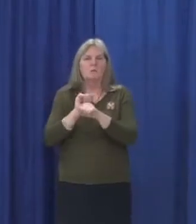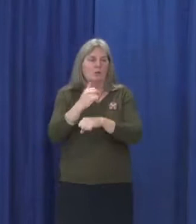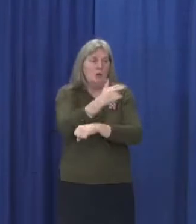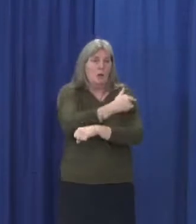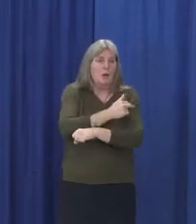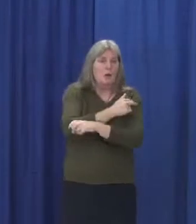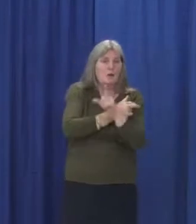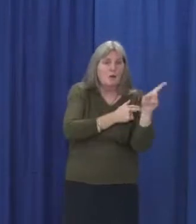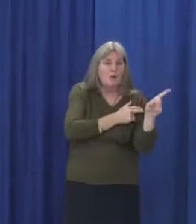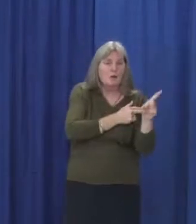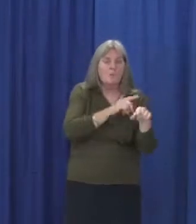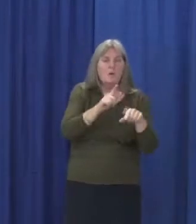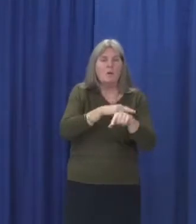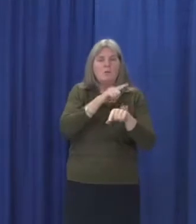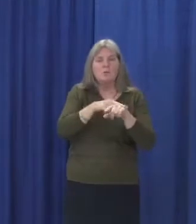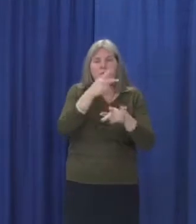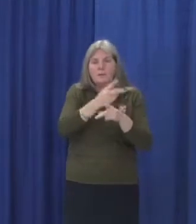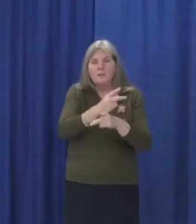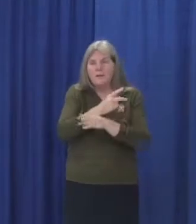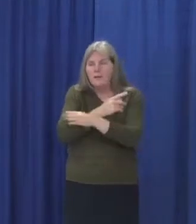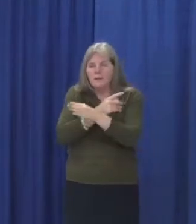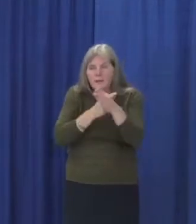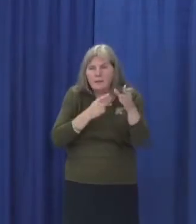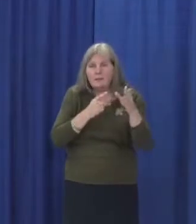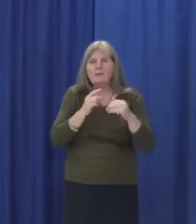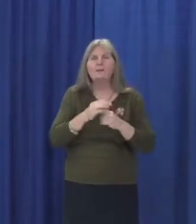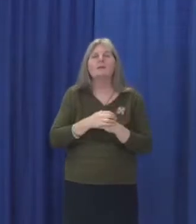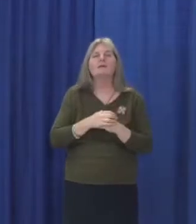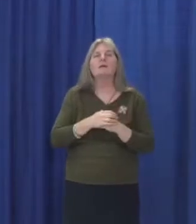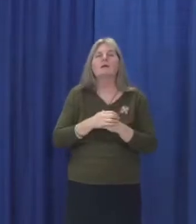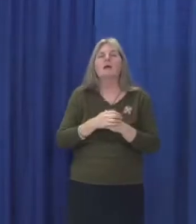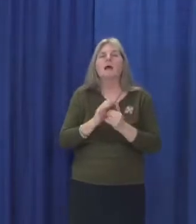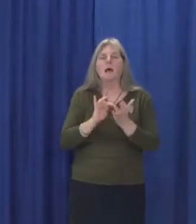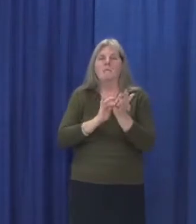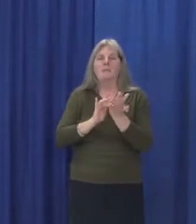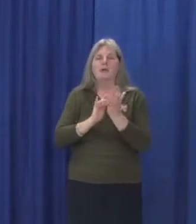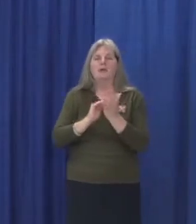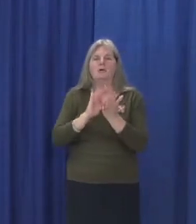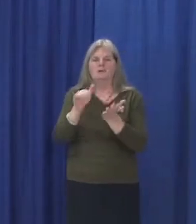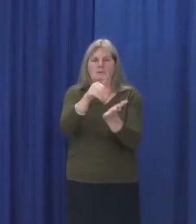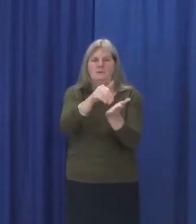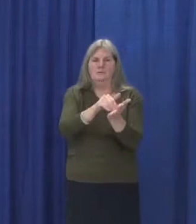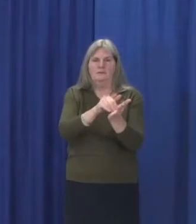work in hospitals long term care homes medical clinics and allied